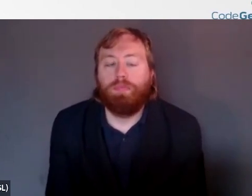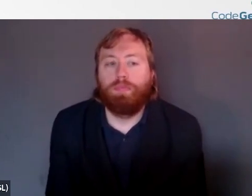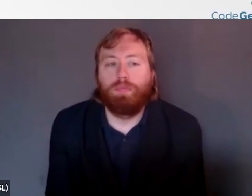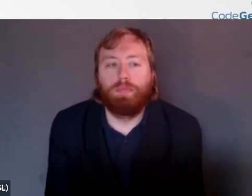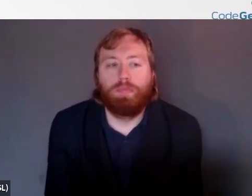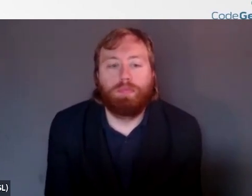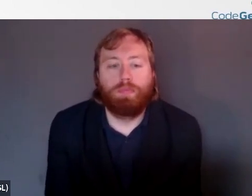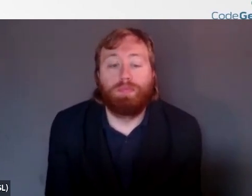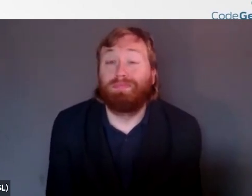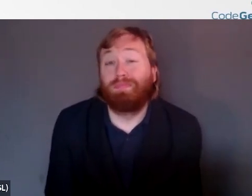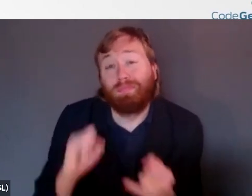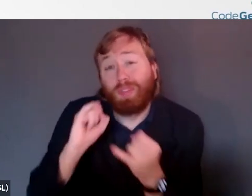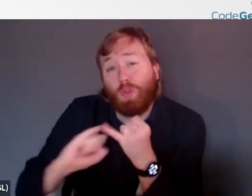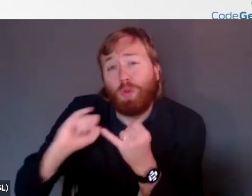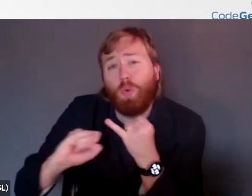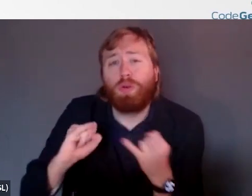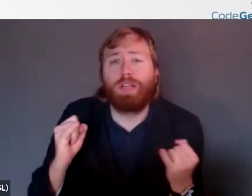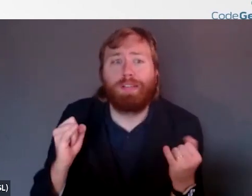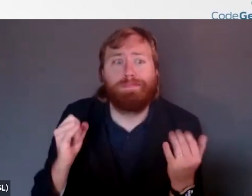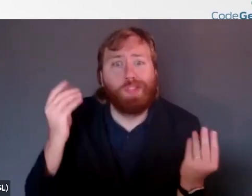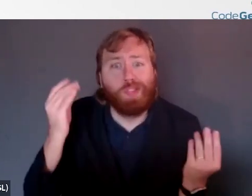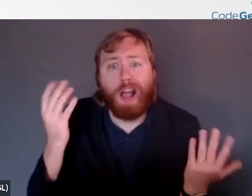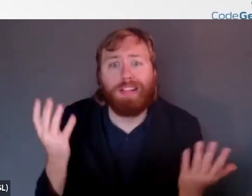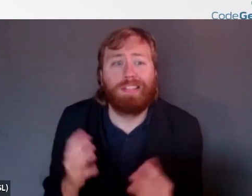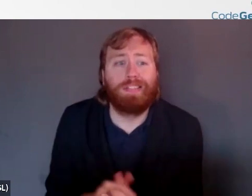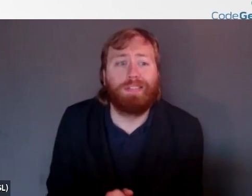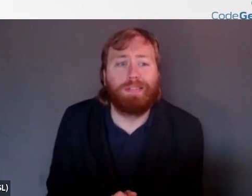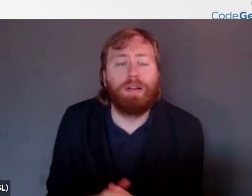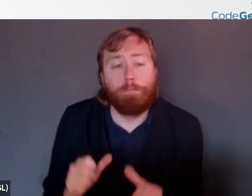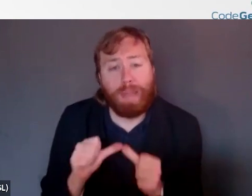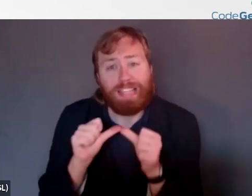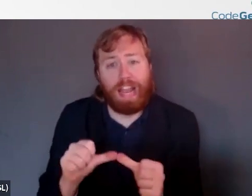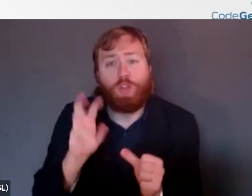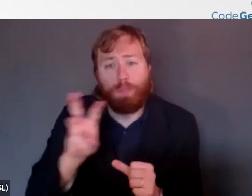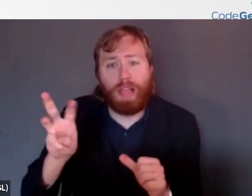Concluding thoughts here, maintaining website accessibility and usability